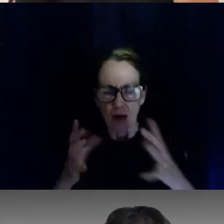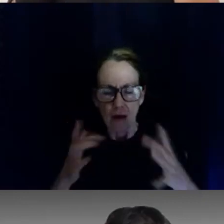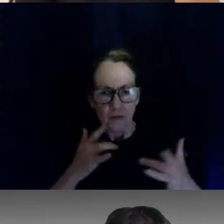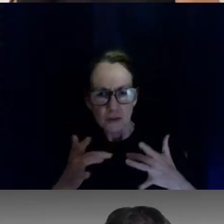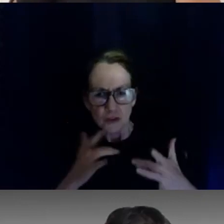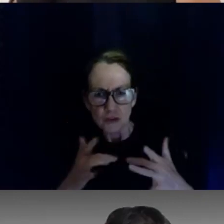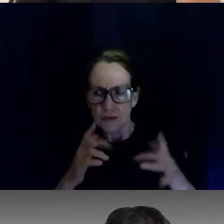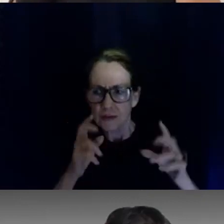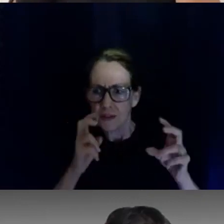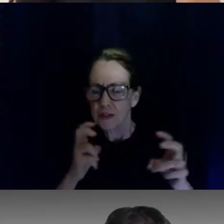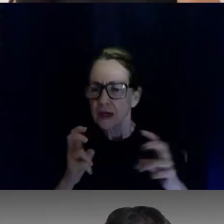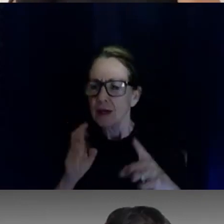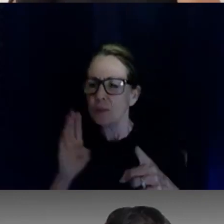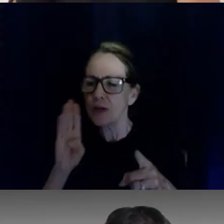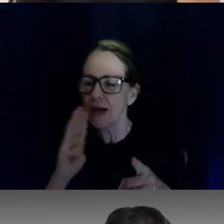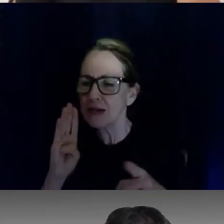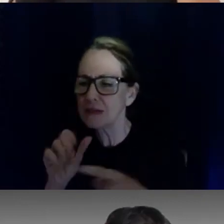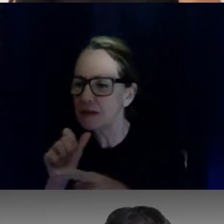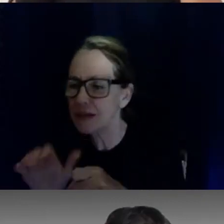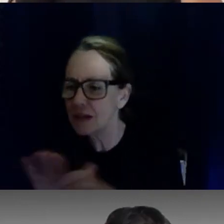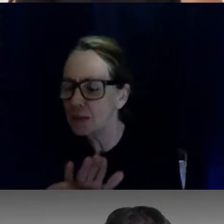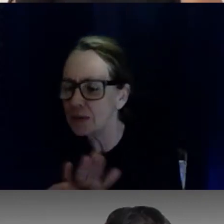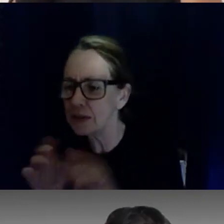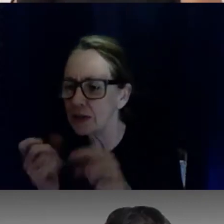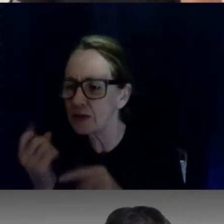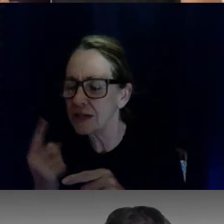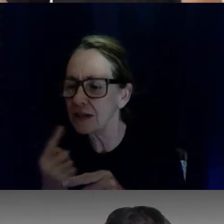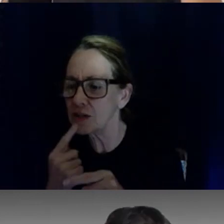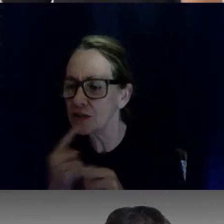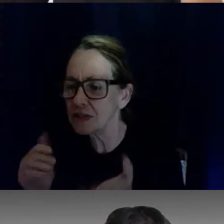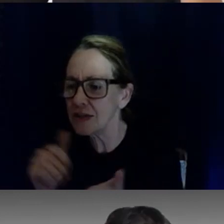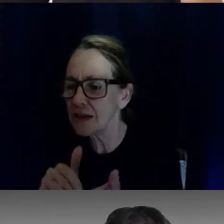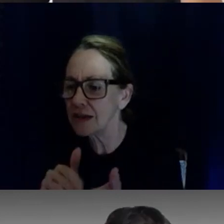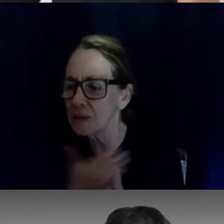THANK YOU, EARNEST. DO YOU THINK IT WAS JUST MORE OF A SHOCK AT FIRST THAT AT THE TIME THINKING ABOUT IT WE KIND OF TO FIGURE OUT?